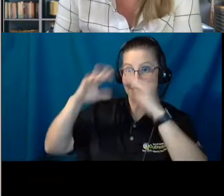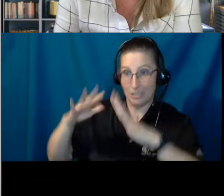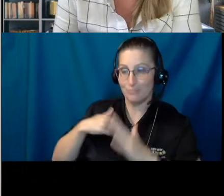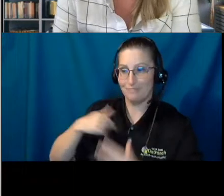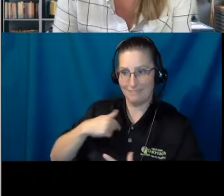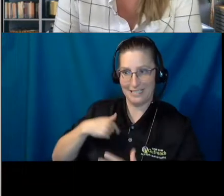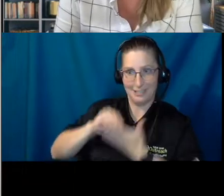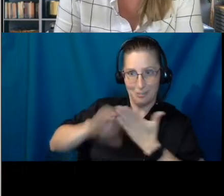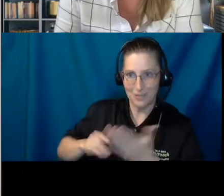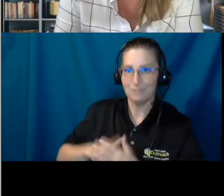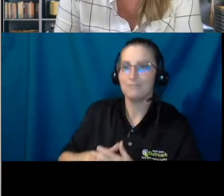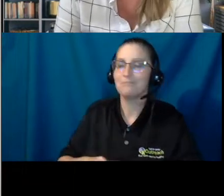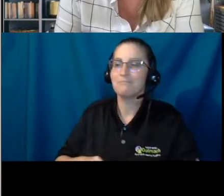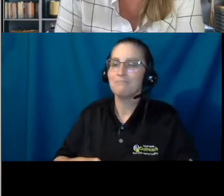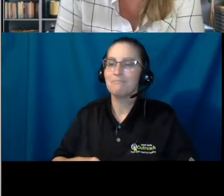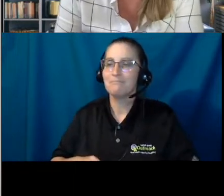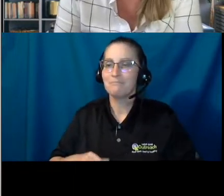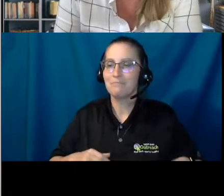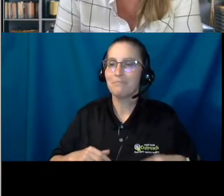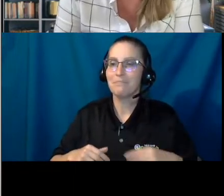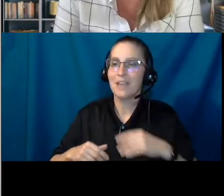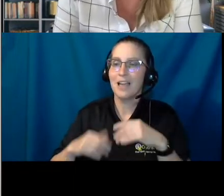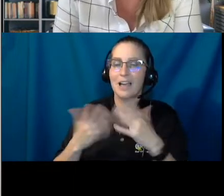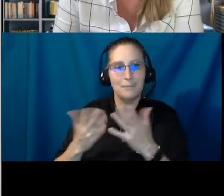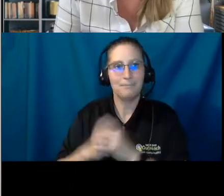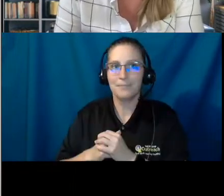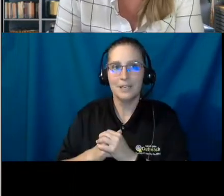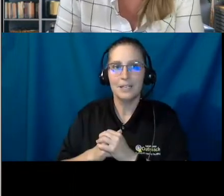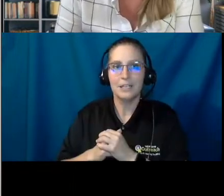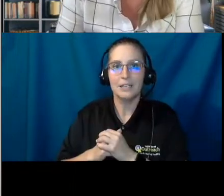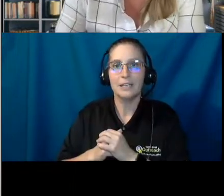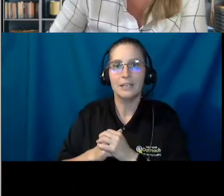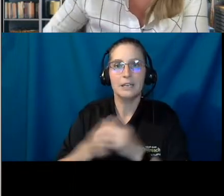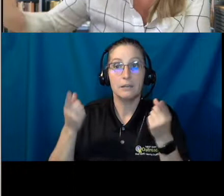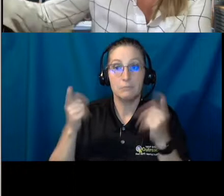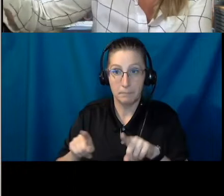had you know, she was my professor, I was her student. And then she ended up being my